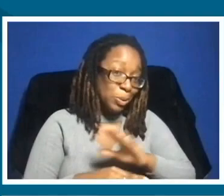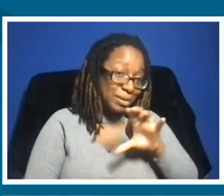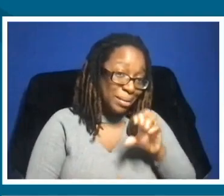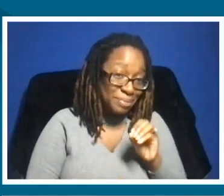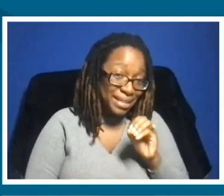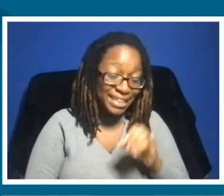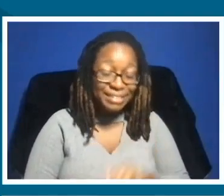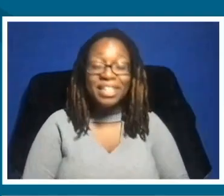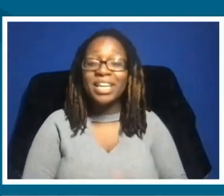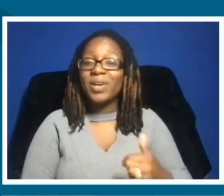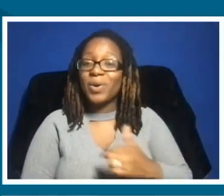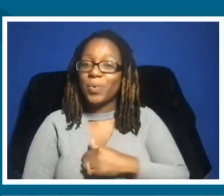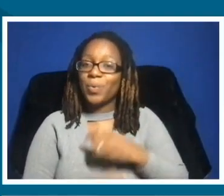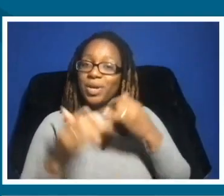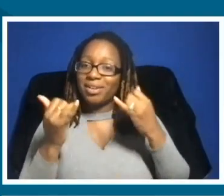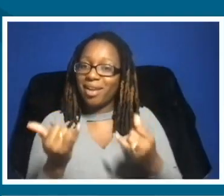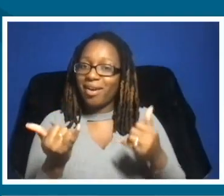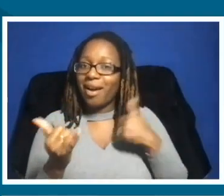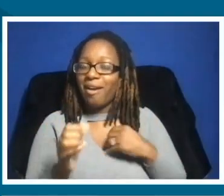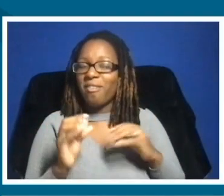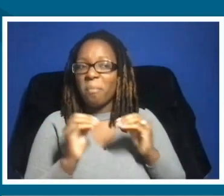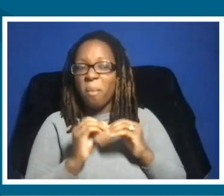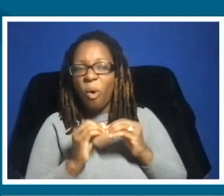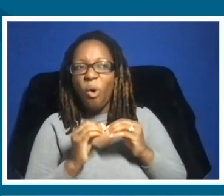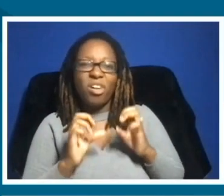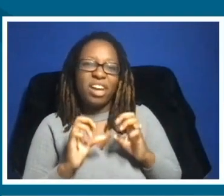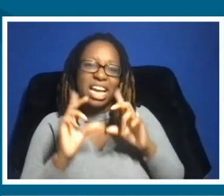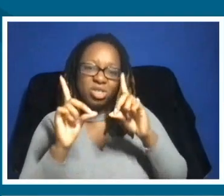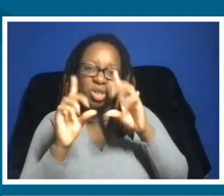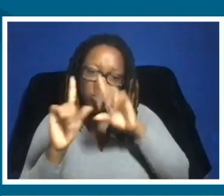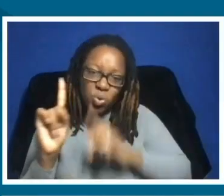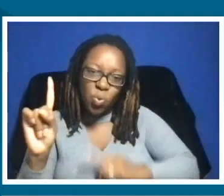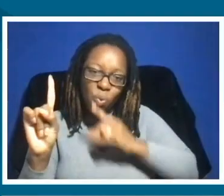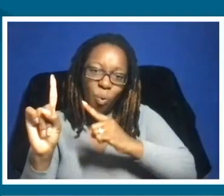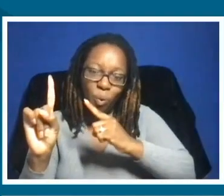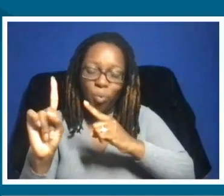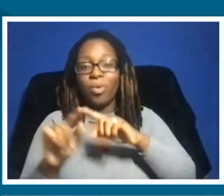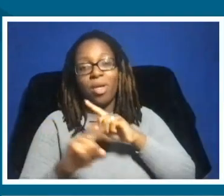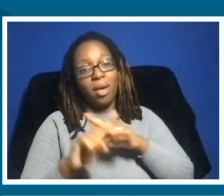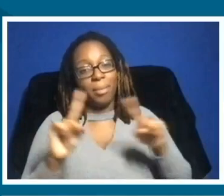streets with a little bit more of an educational purpose